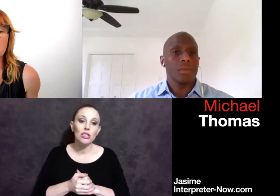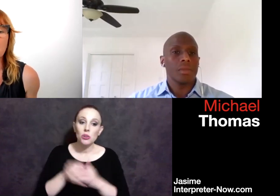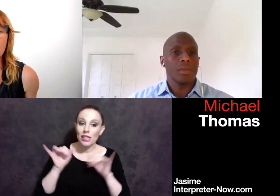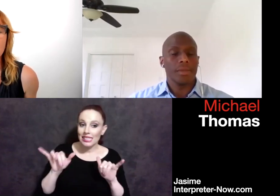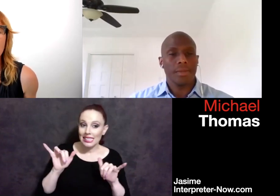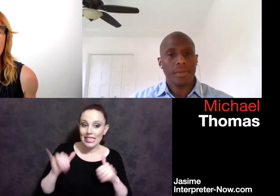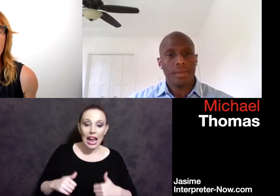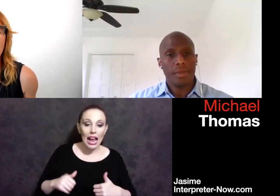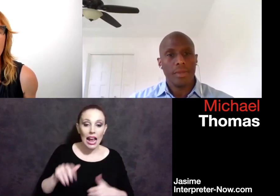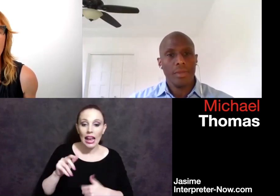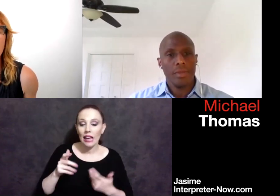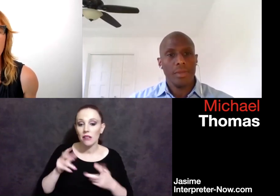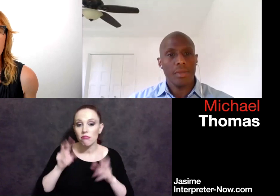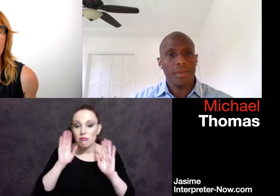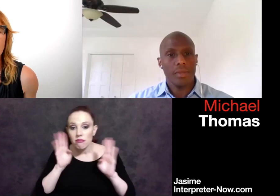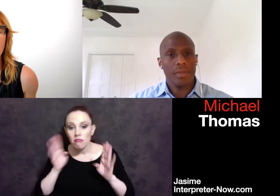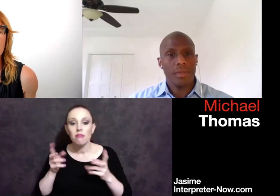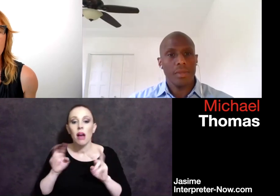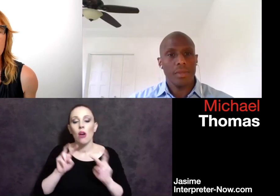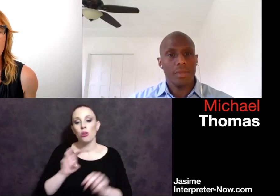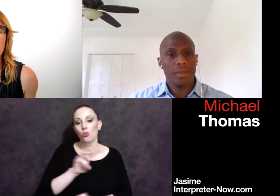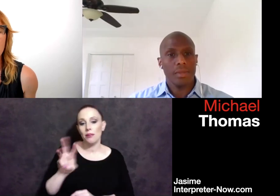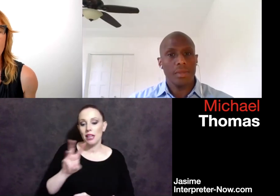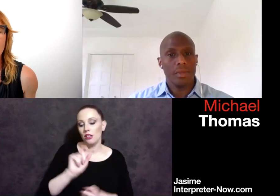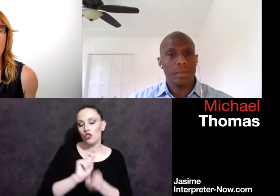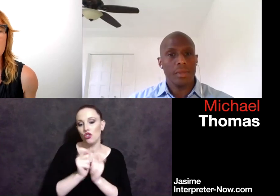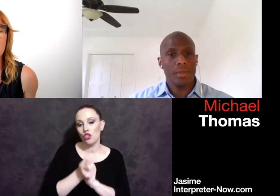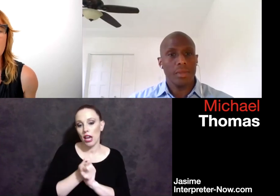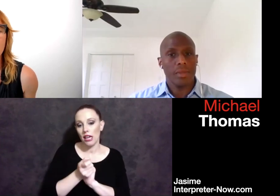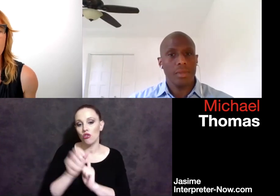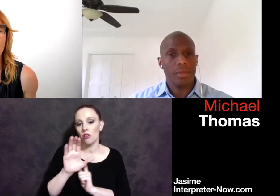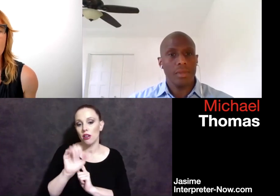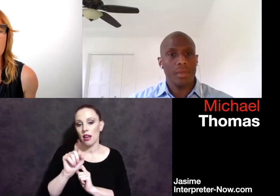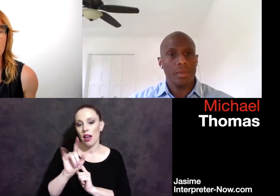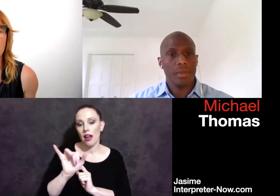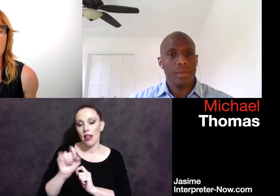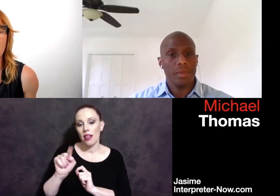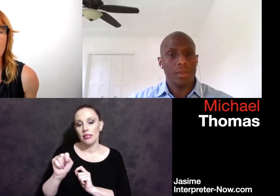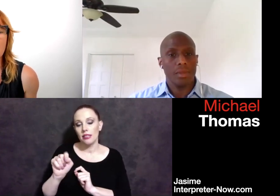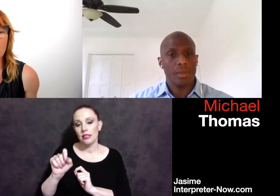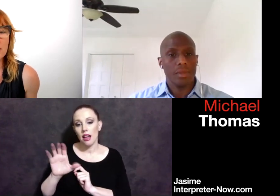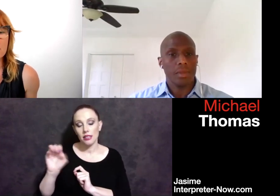loop by going to changecatalyst.co and signing up for your newsletter. Don't forget to subscribe